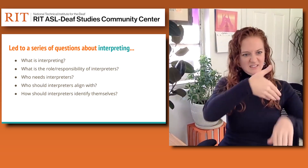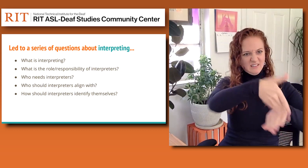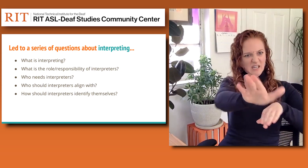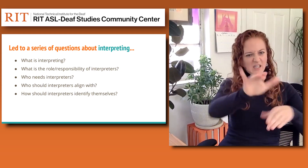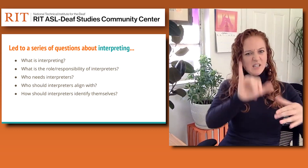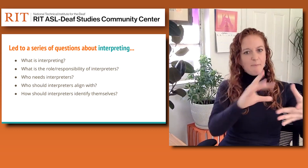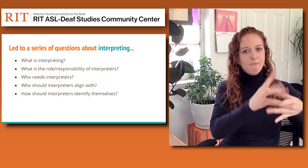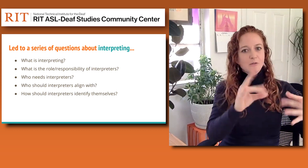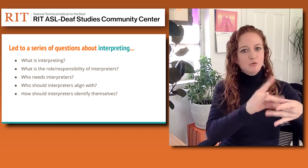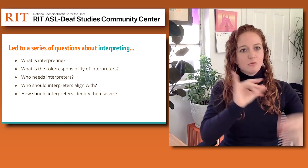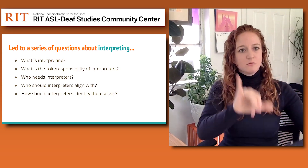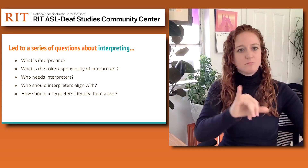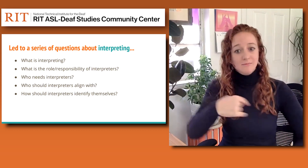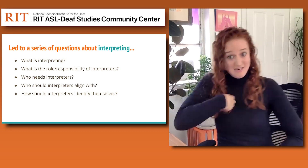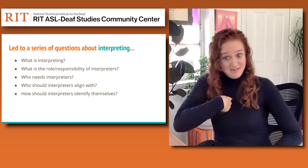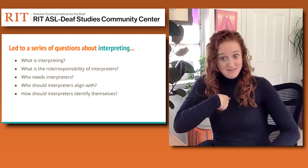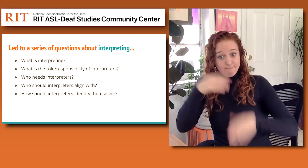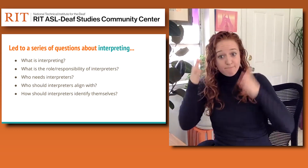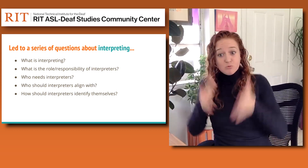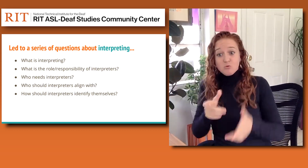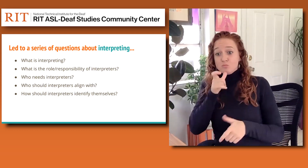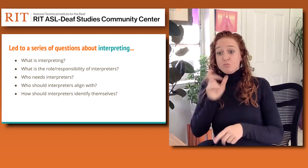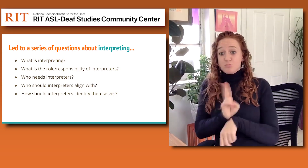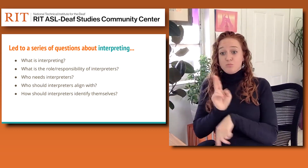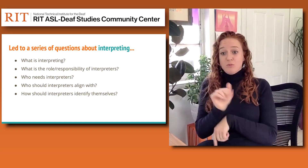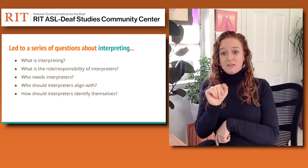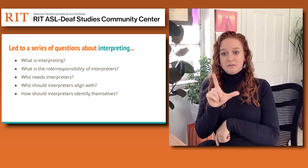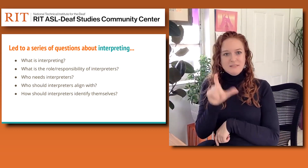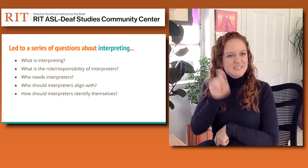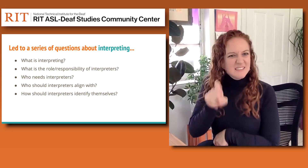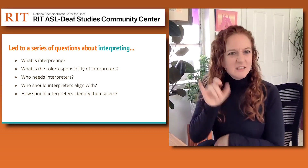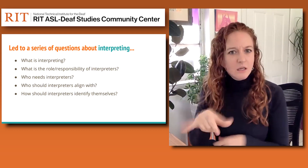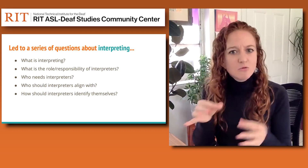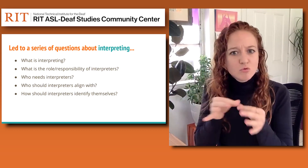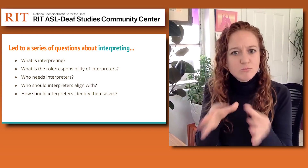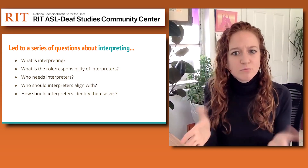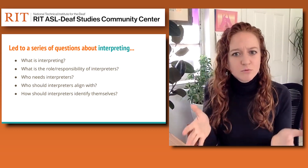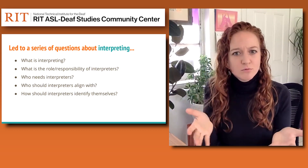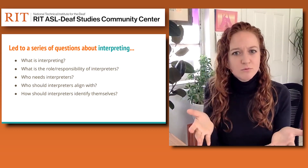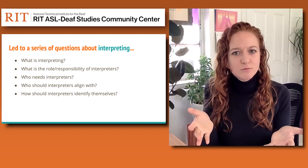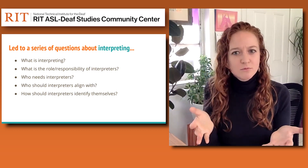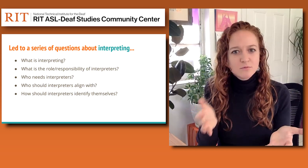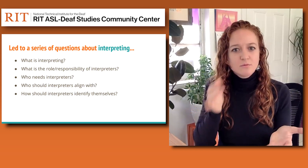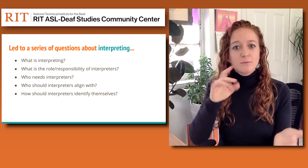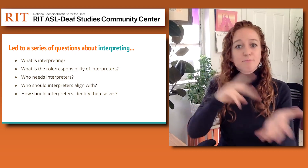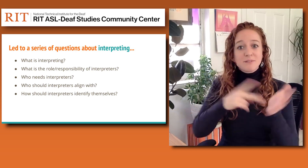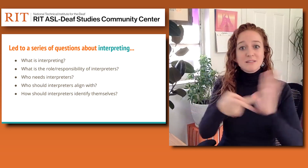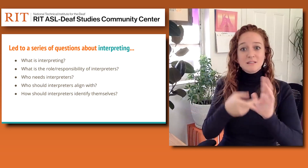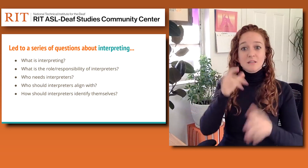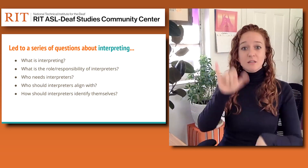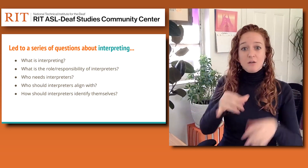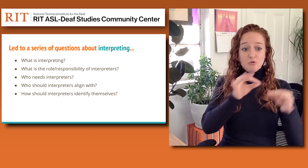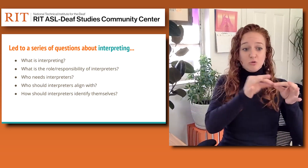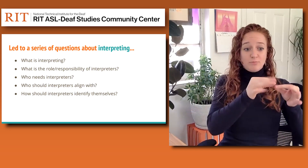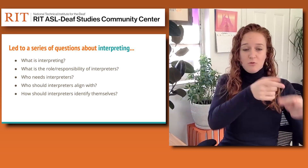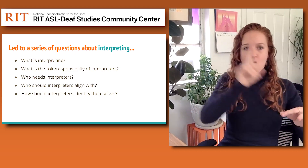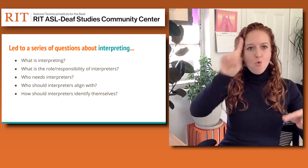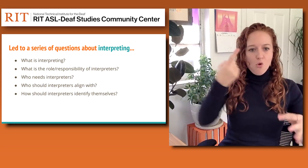if you say, "I'm an ASL interpreter," that sent the message of who the person is that needs the interpreter.